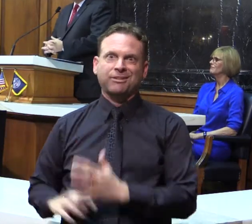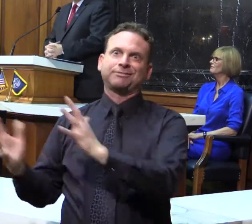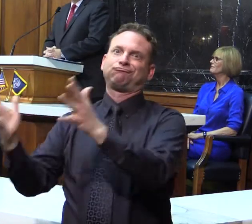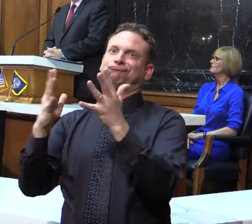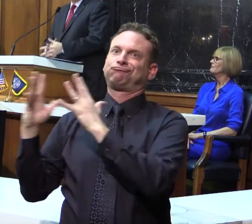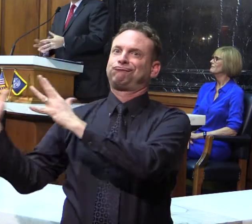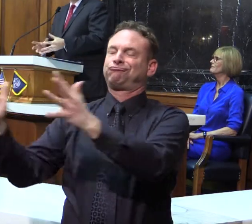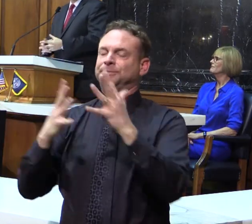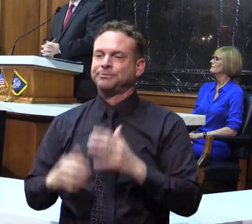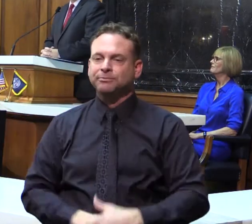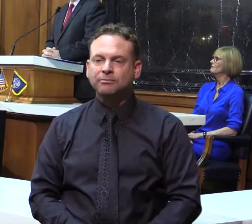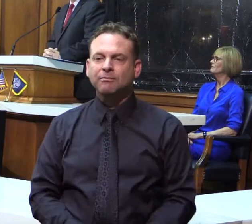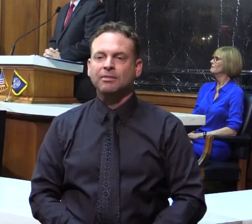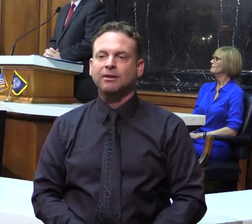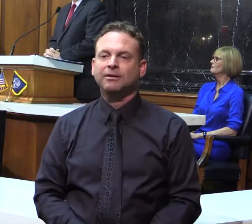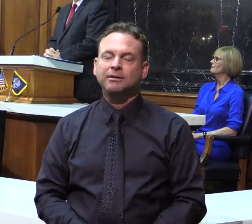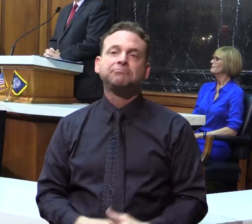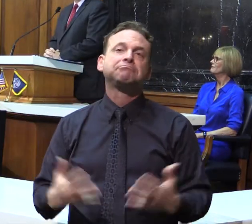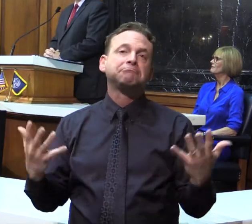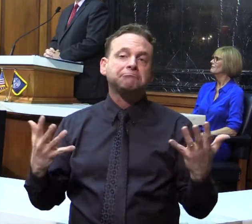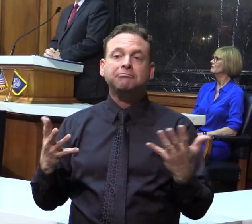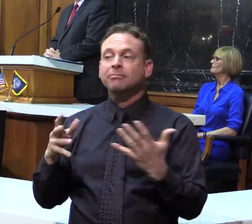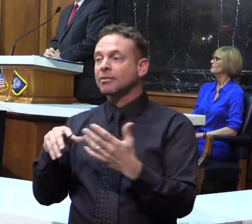Of course, infrastructure is more than roads and bridges.